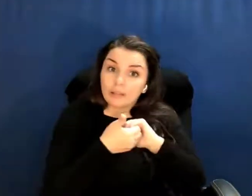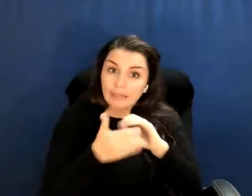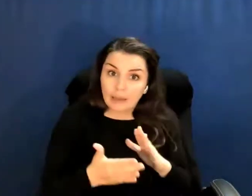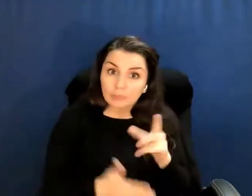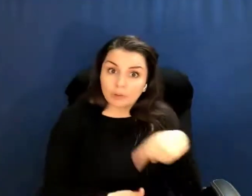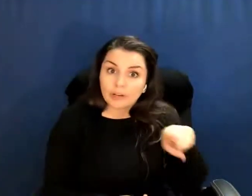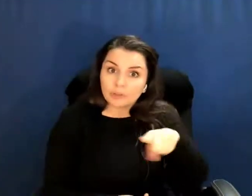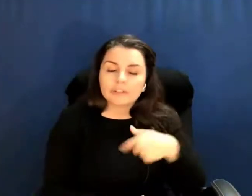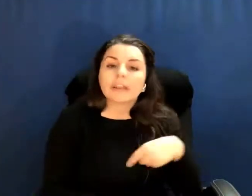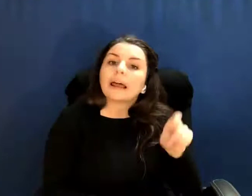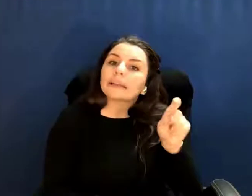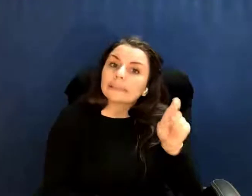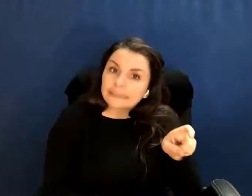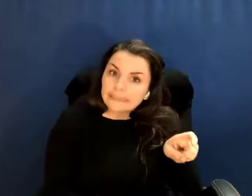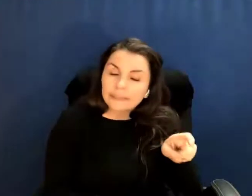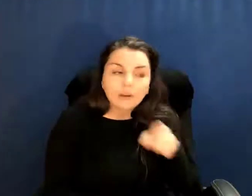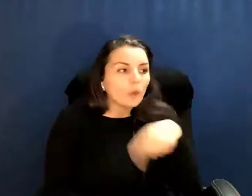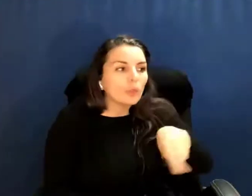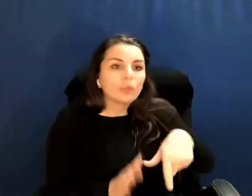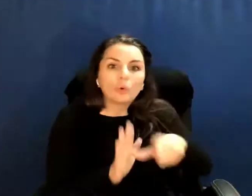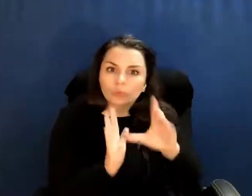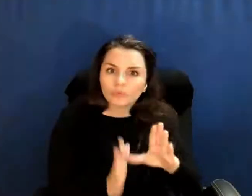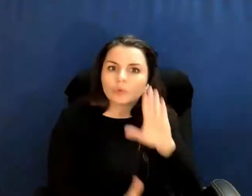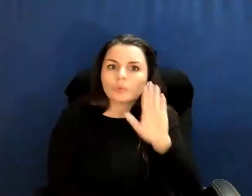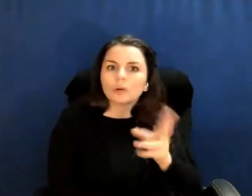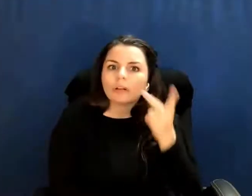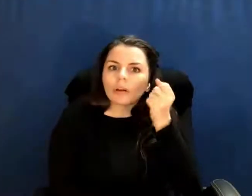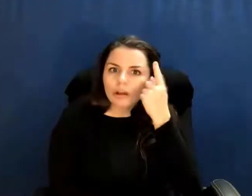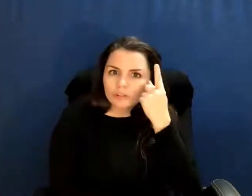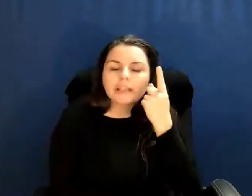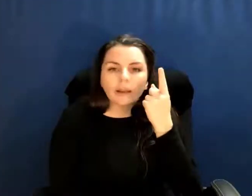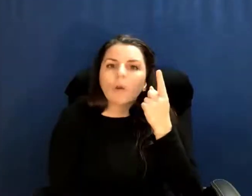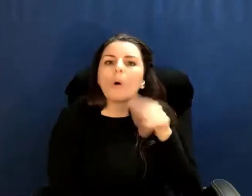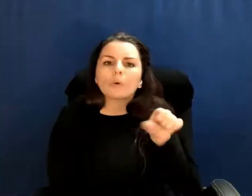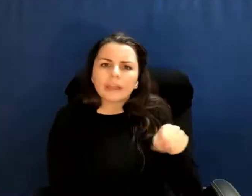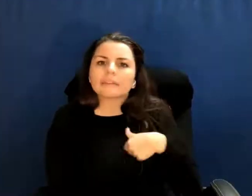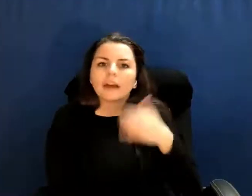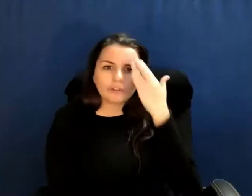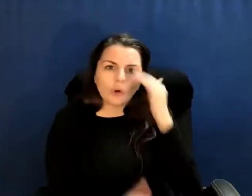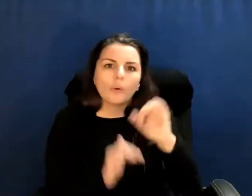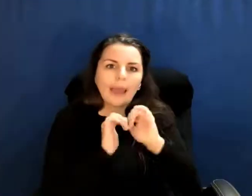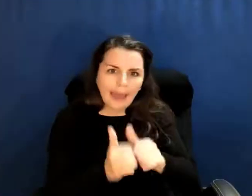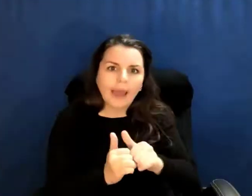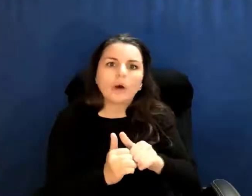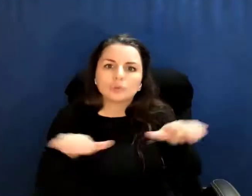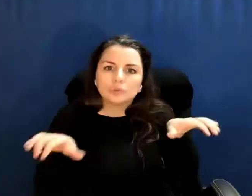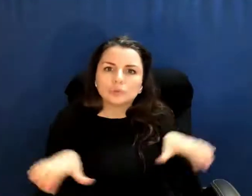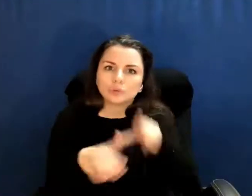so that the reviewers are going to understand that you know how to do what you're proposing to do in the application,